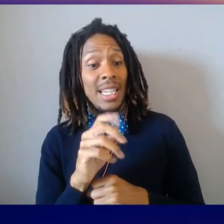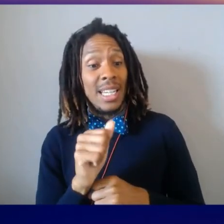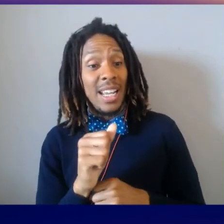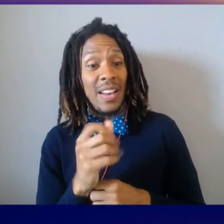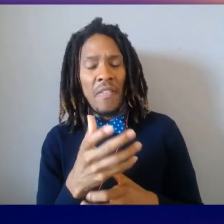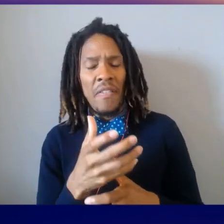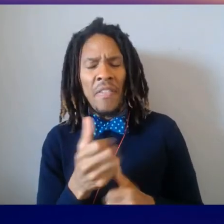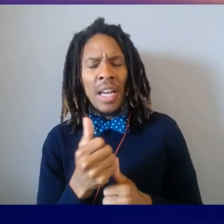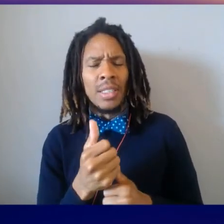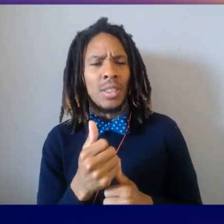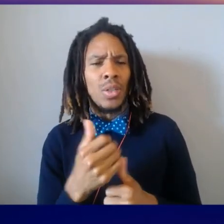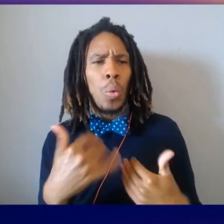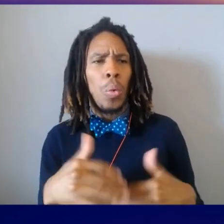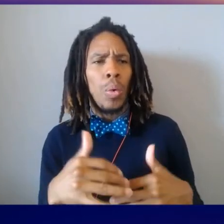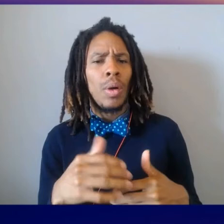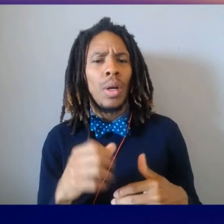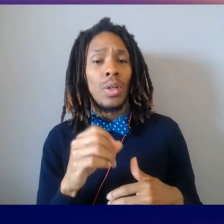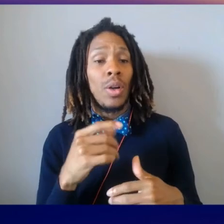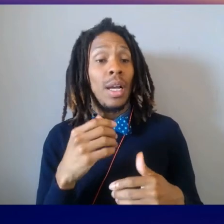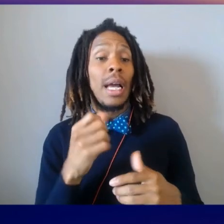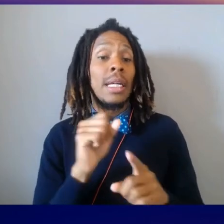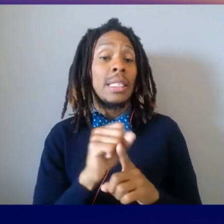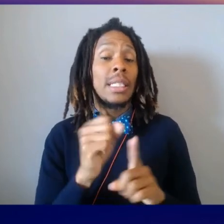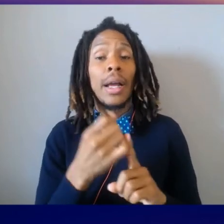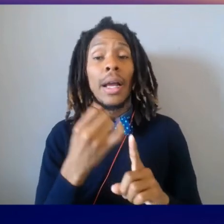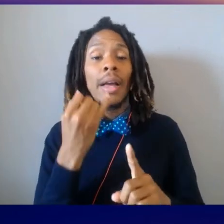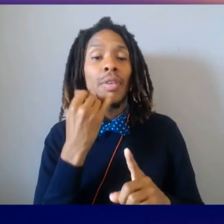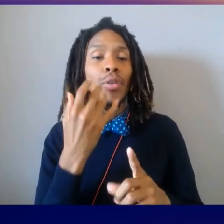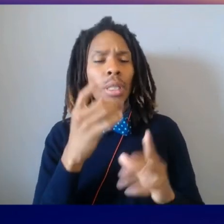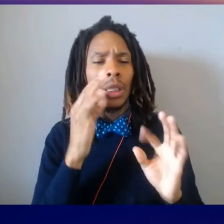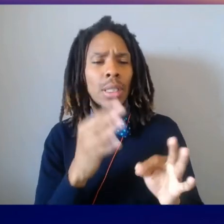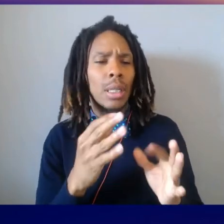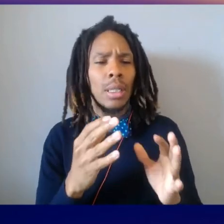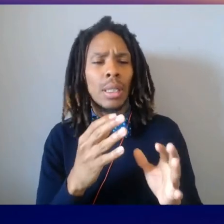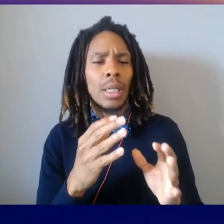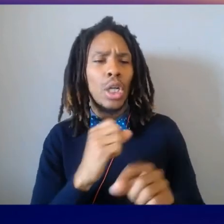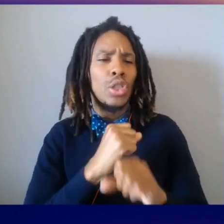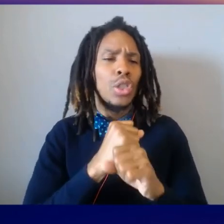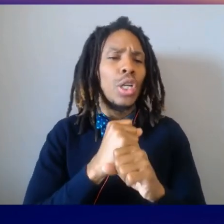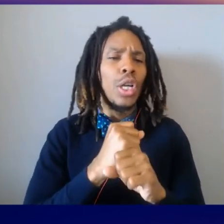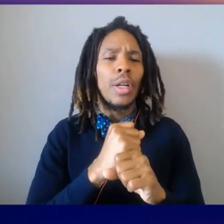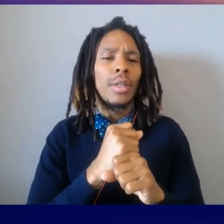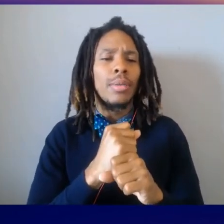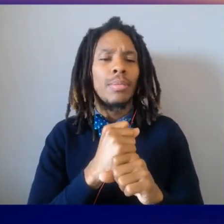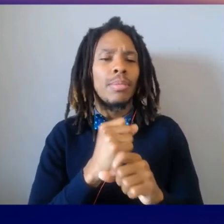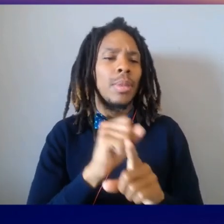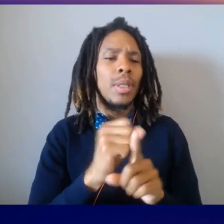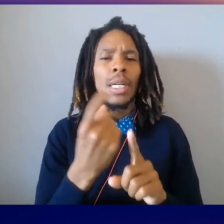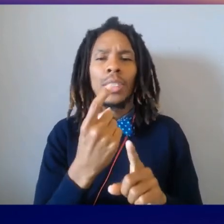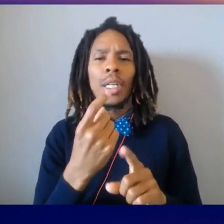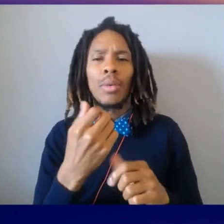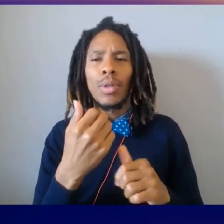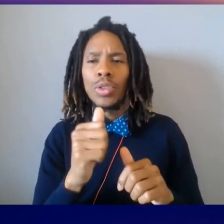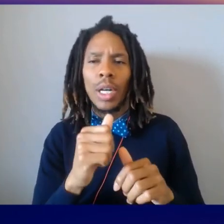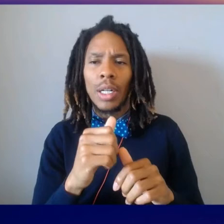So, in a scenario where you're trying to determine a security incident, like, you know, somebody's trying to brute force your root account or something like that,